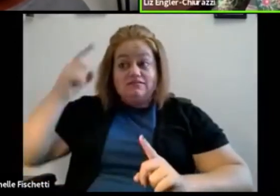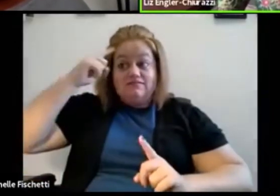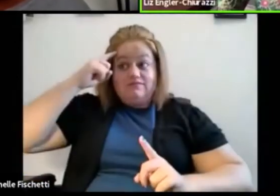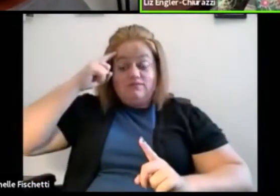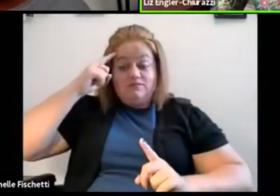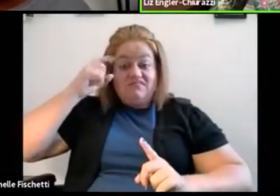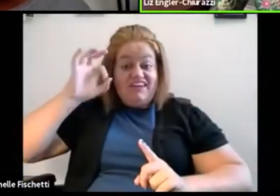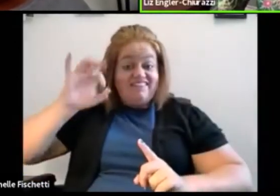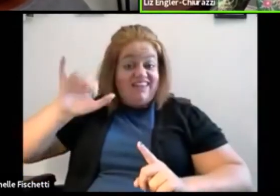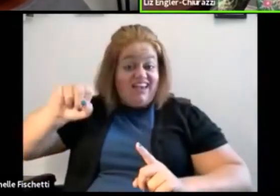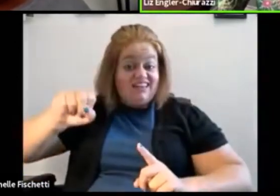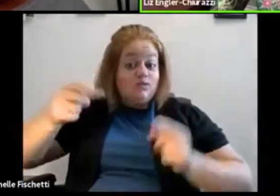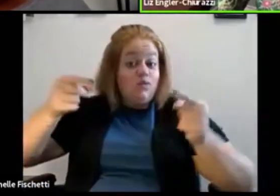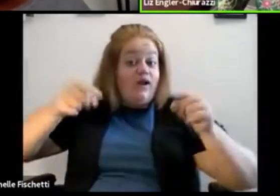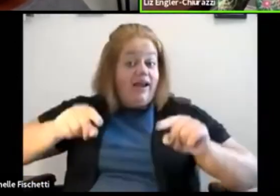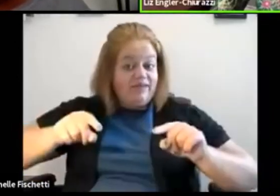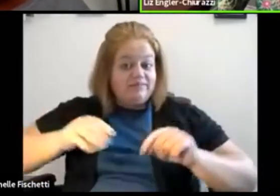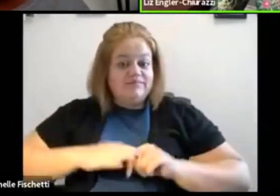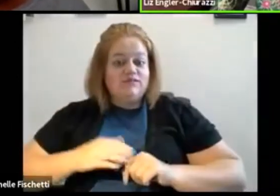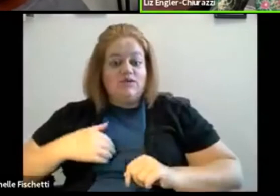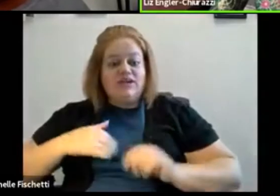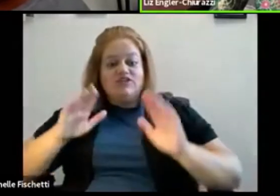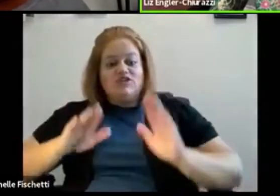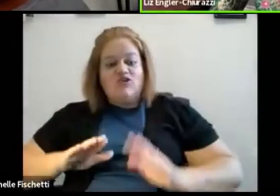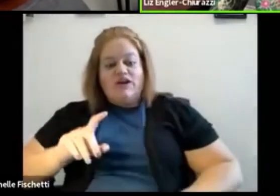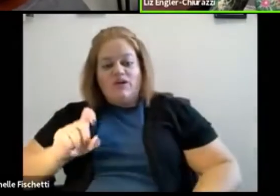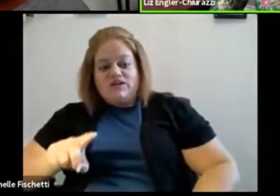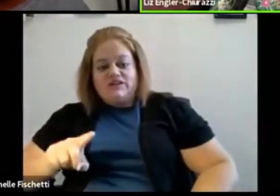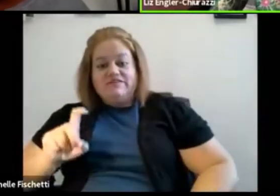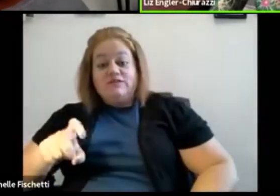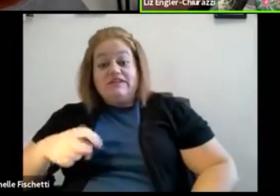question and I'm happy to elaborate more specifically if someone wants to follow